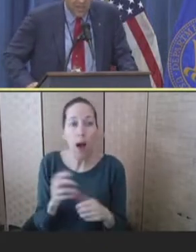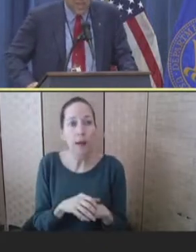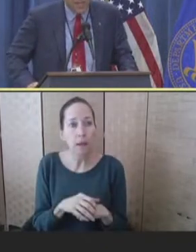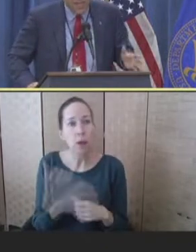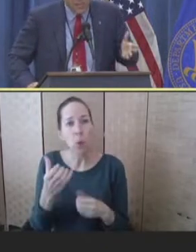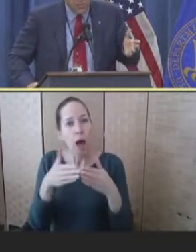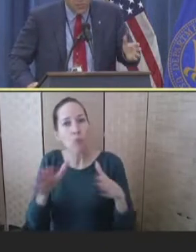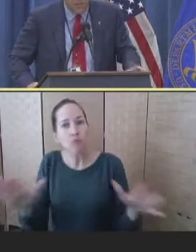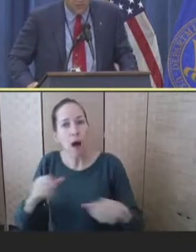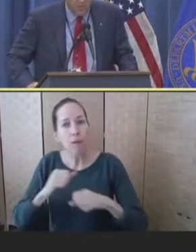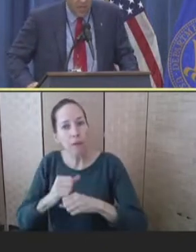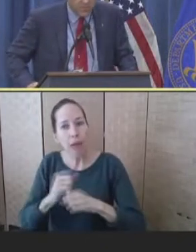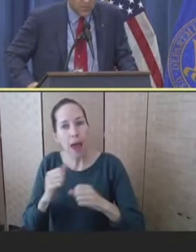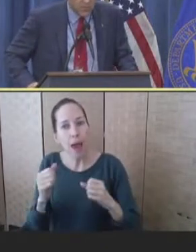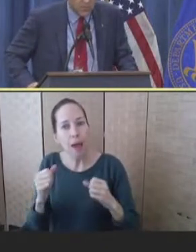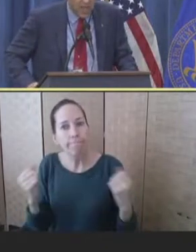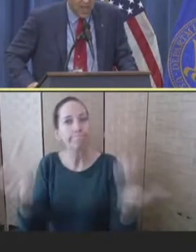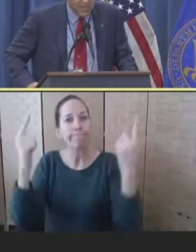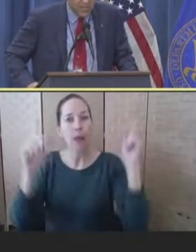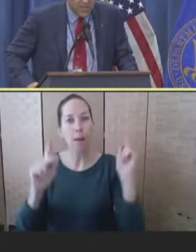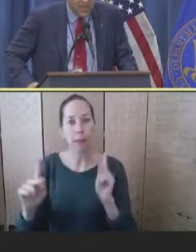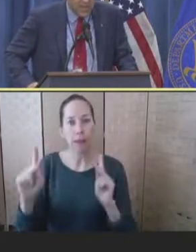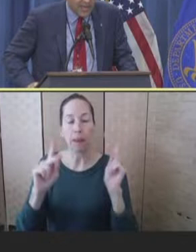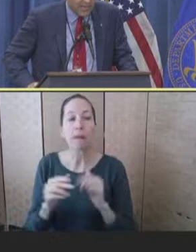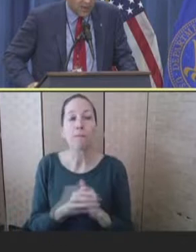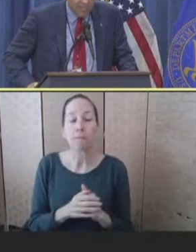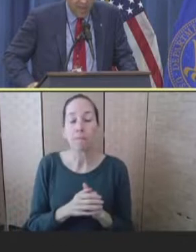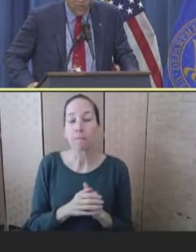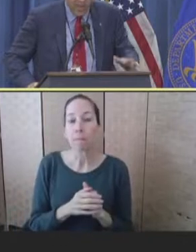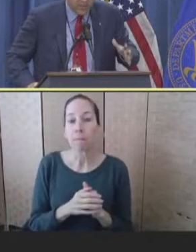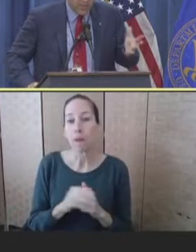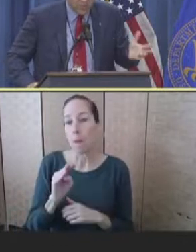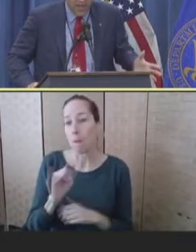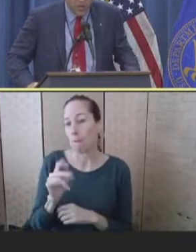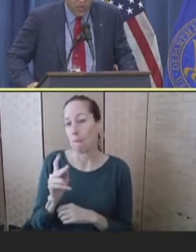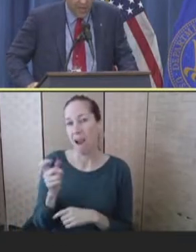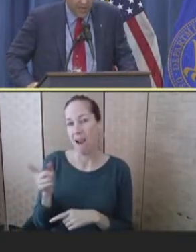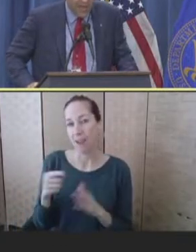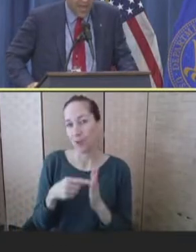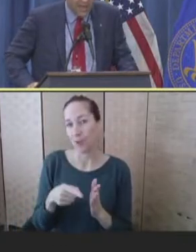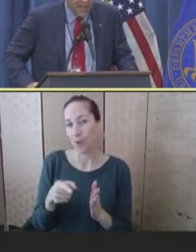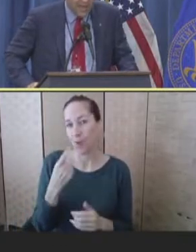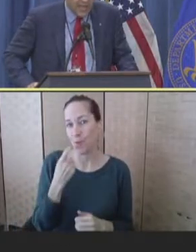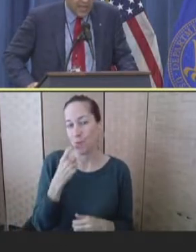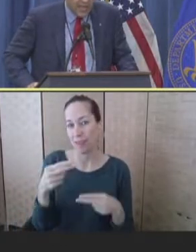And as you saw from Mike's slides, there are many ways to try to go about that and there's